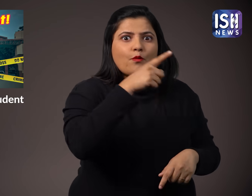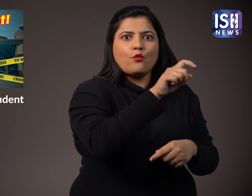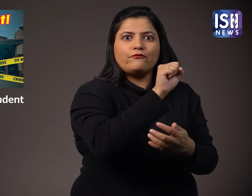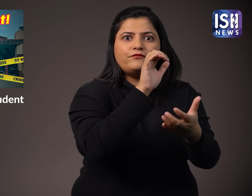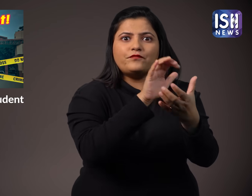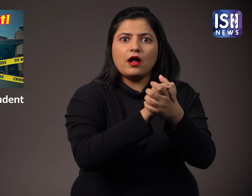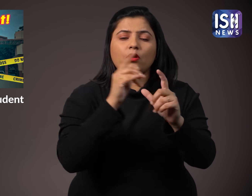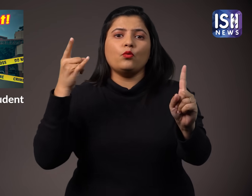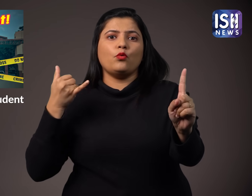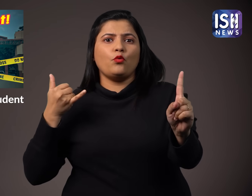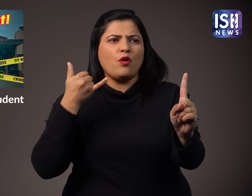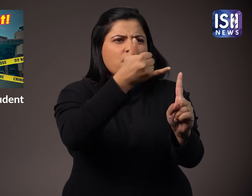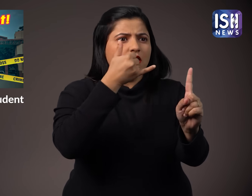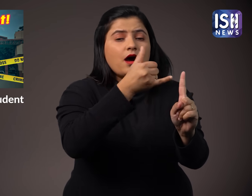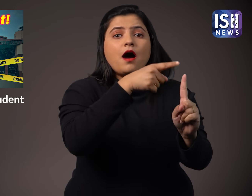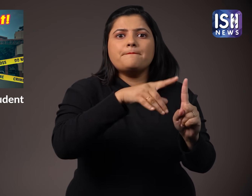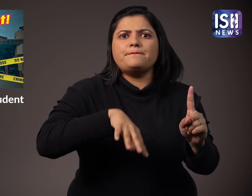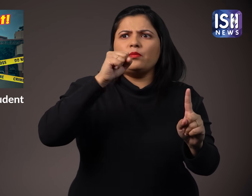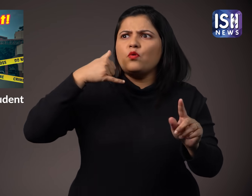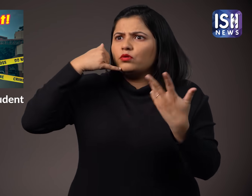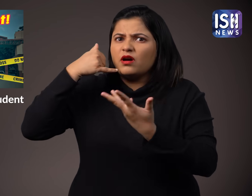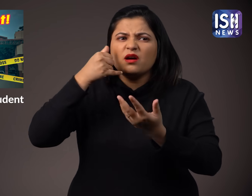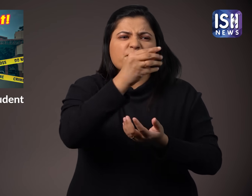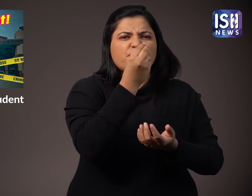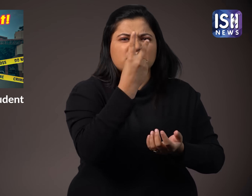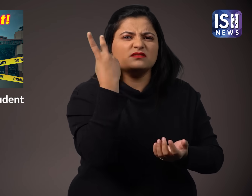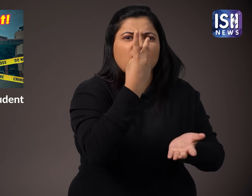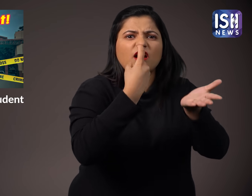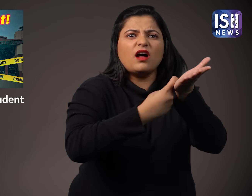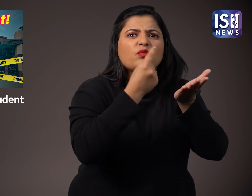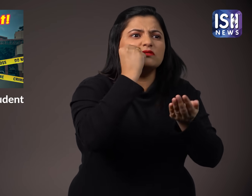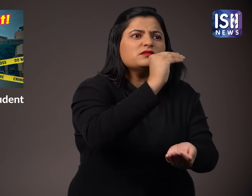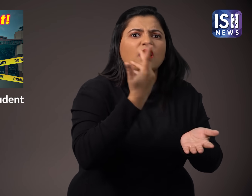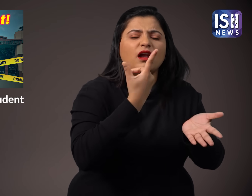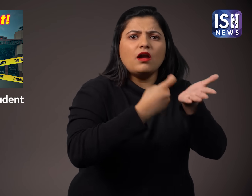She finally connected with Rahul's friend, who picked up the phone, and asked where Rahul was.